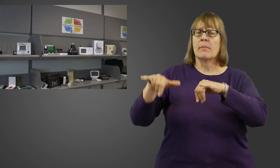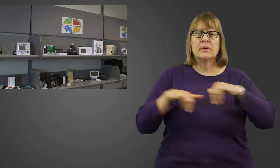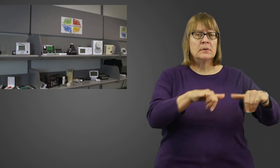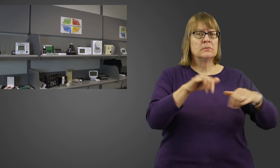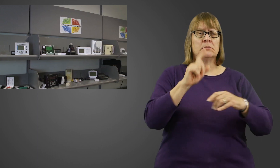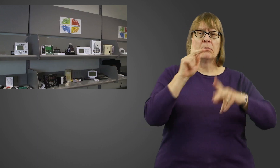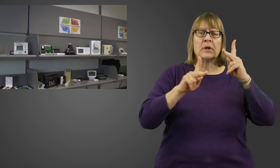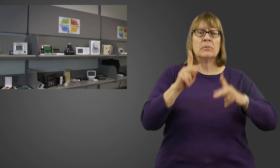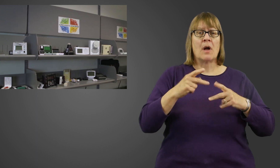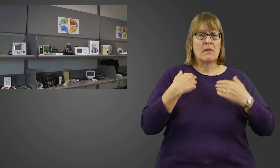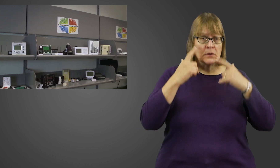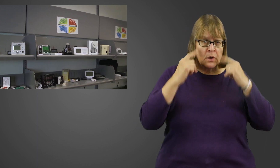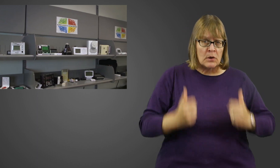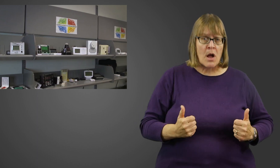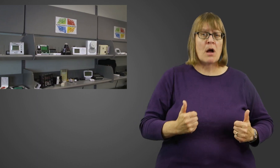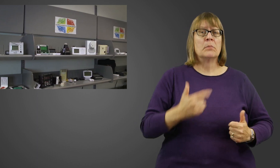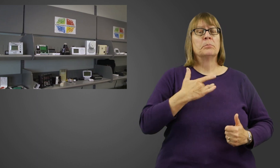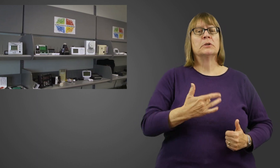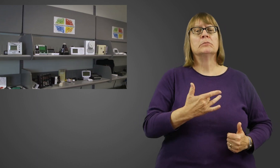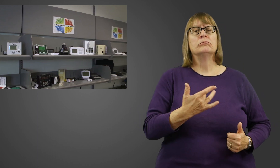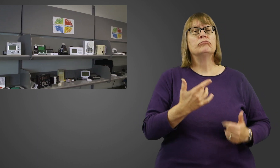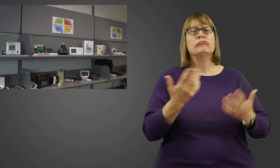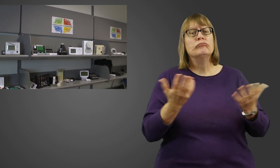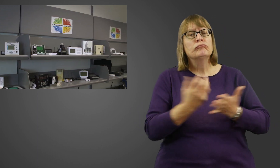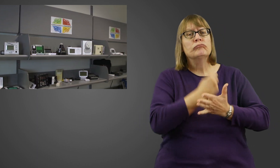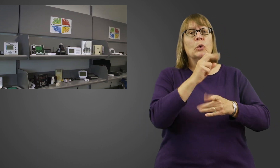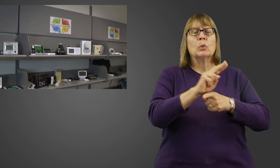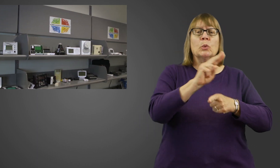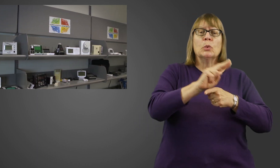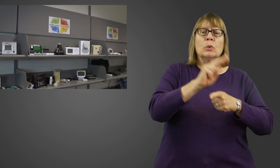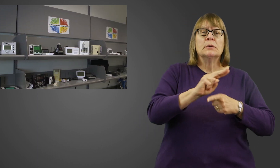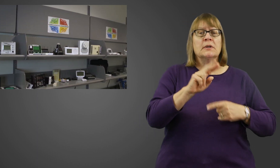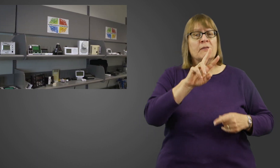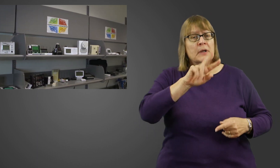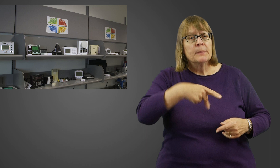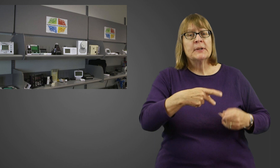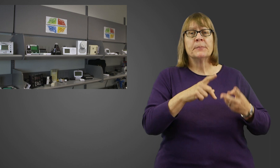It is also increasingly common for people who already have a diagnosed hearing loss